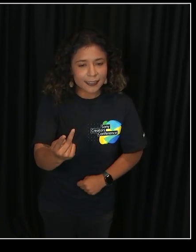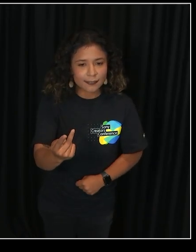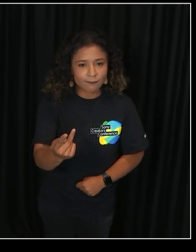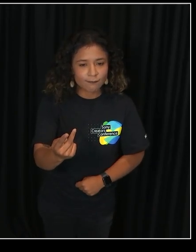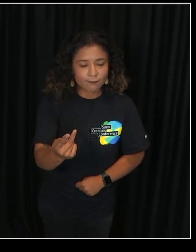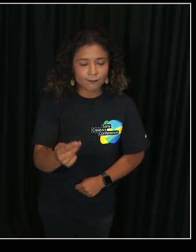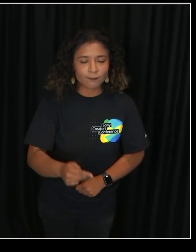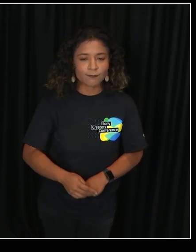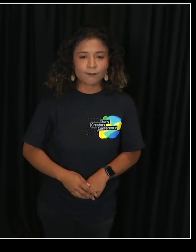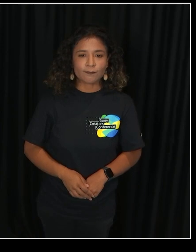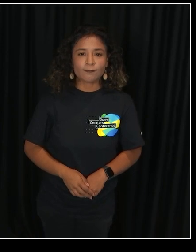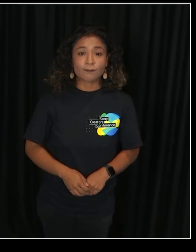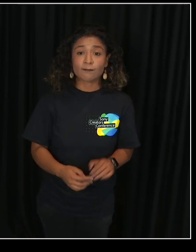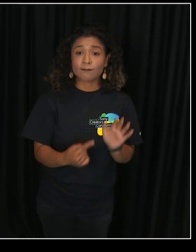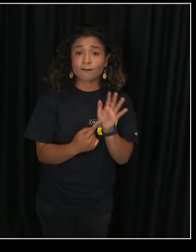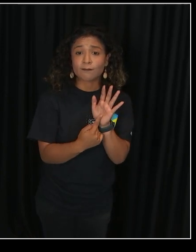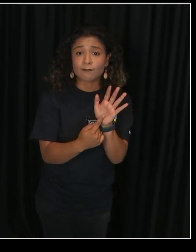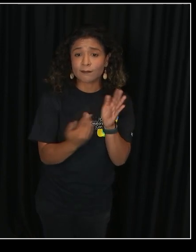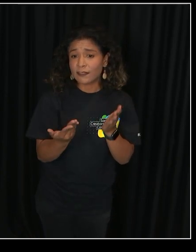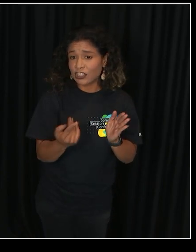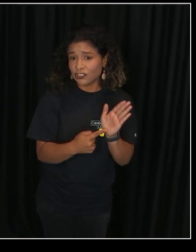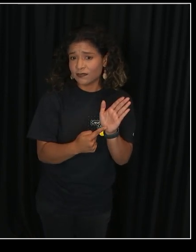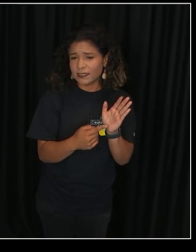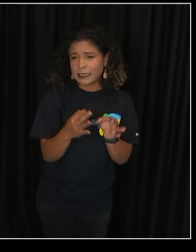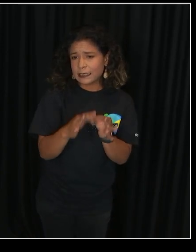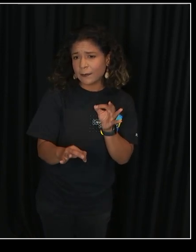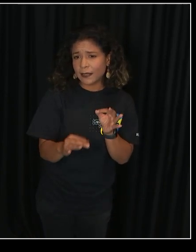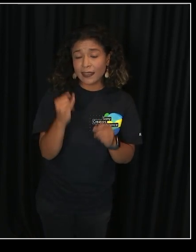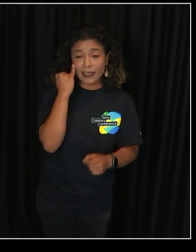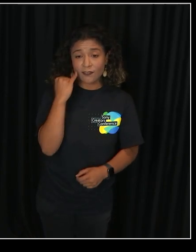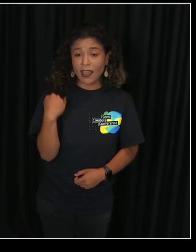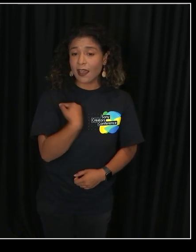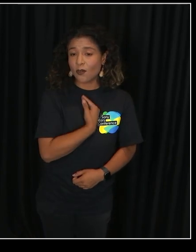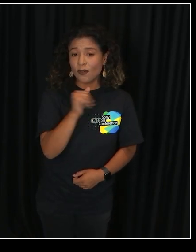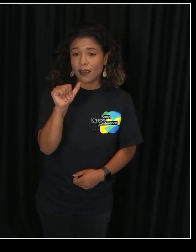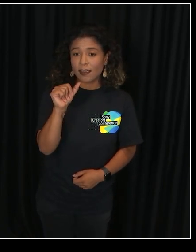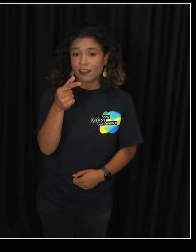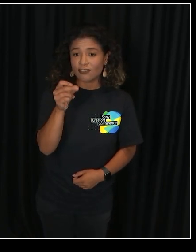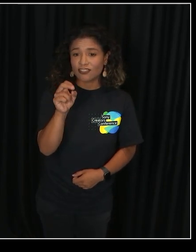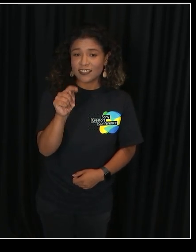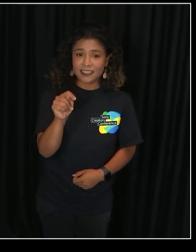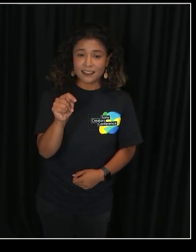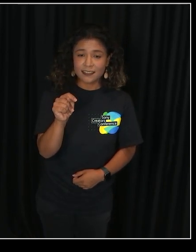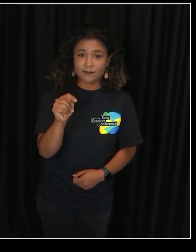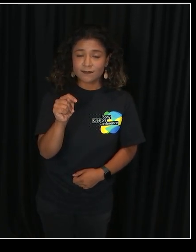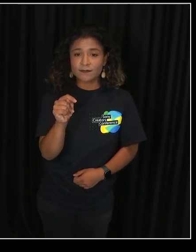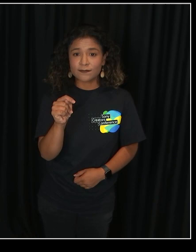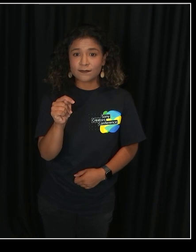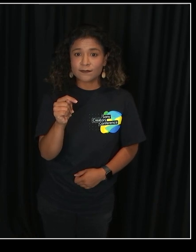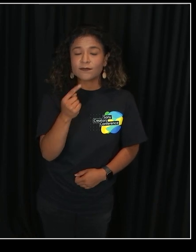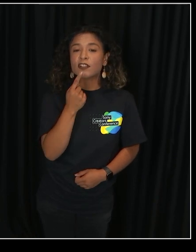In this case, the representation is pretty simple. If our agent is the burgundy car in the middle here,